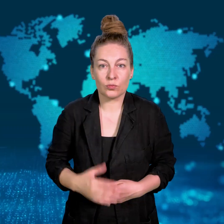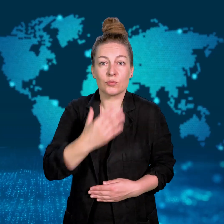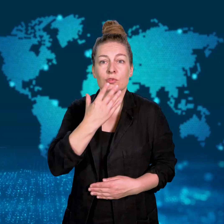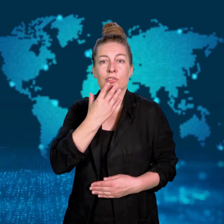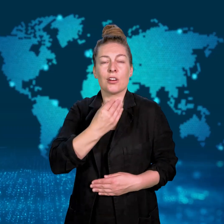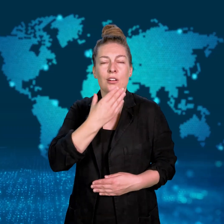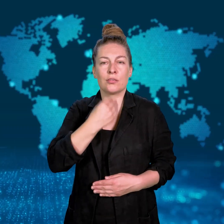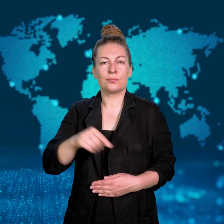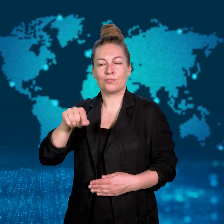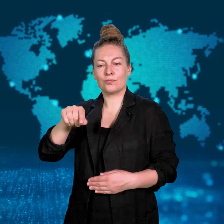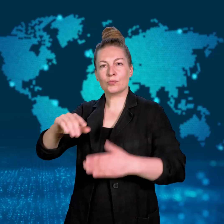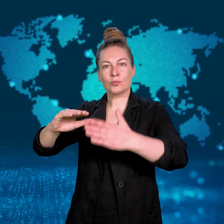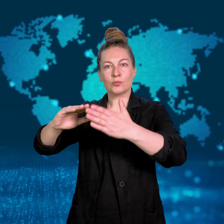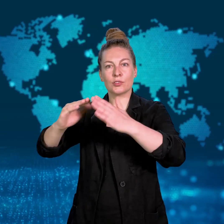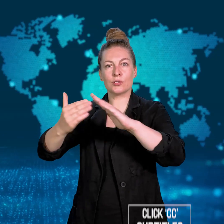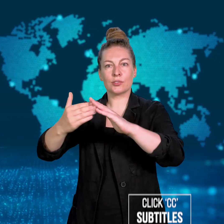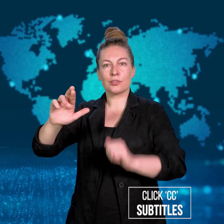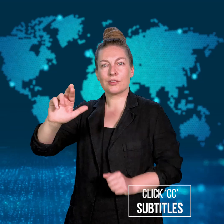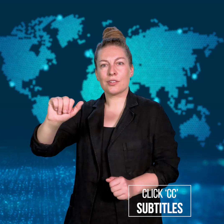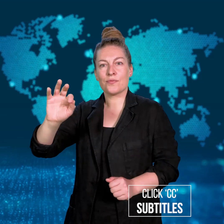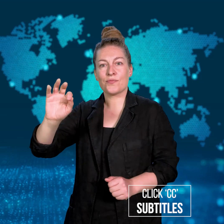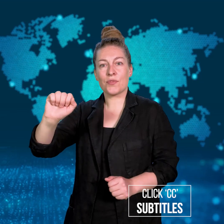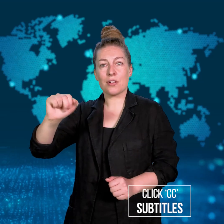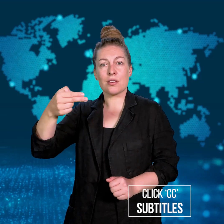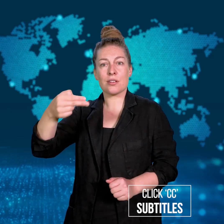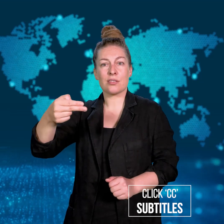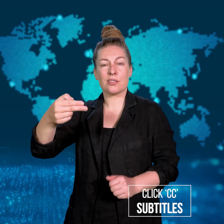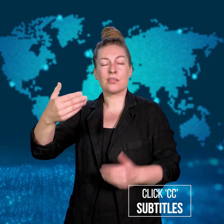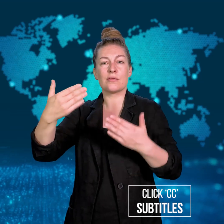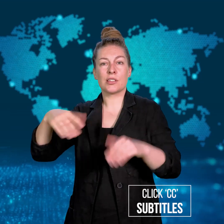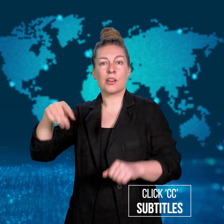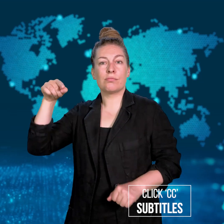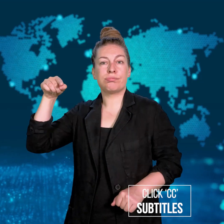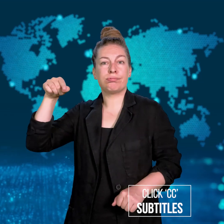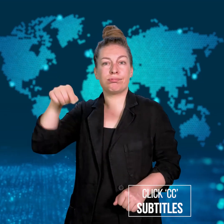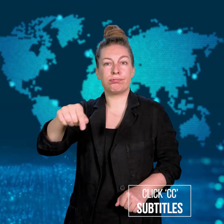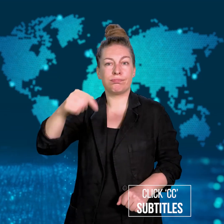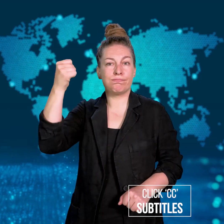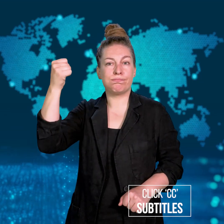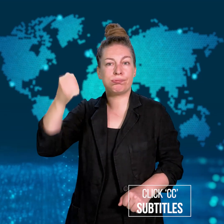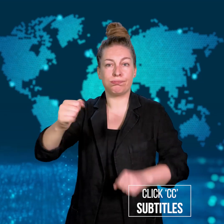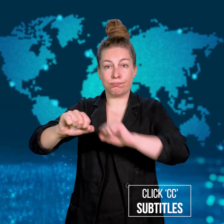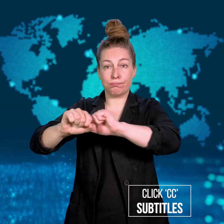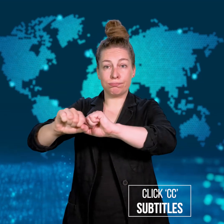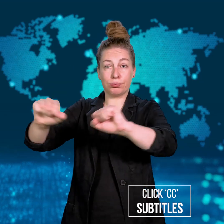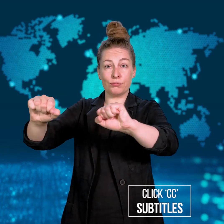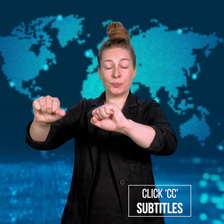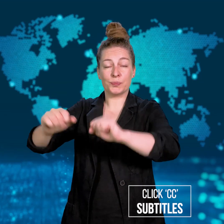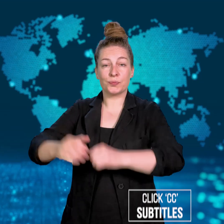Airstrike in Rafah